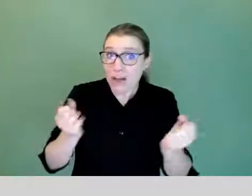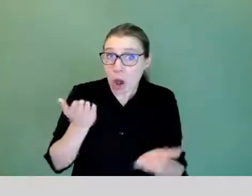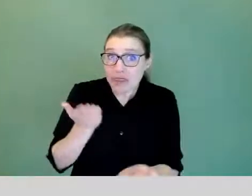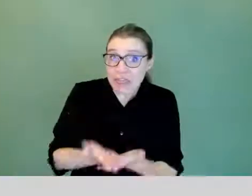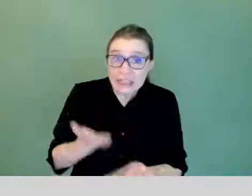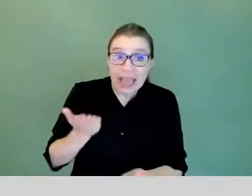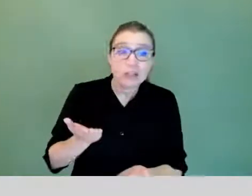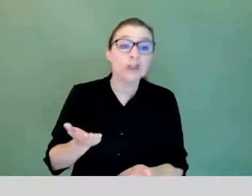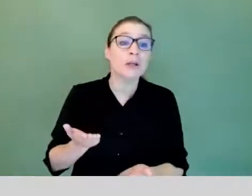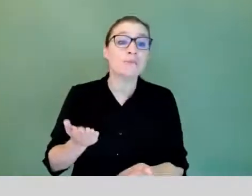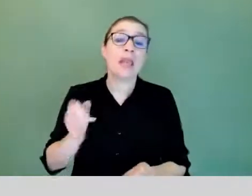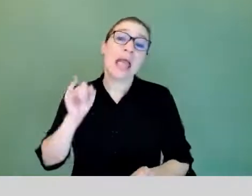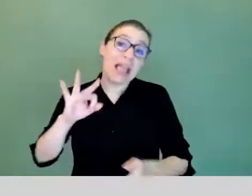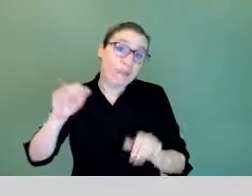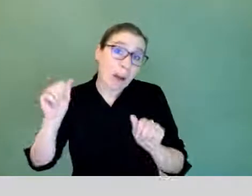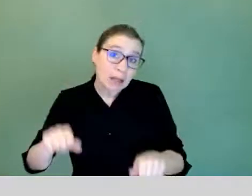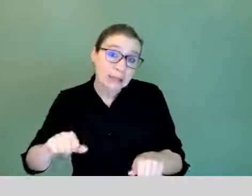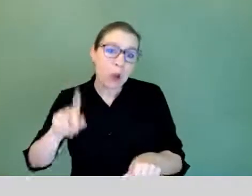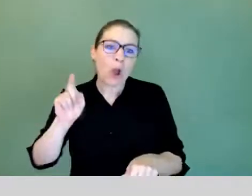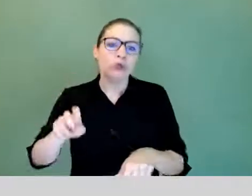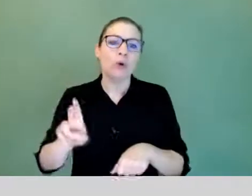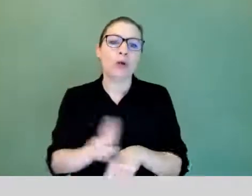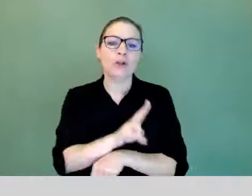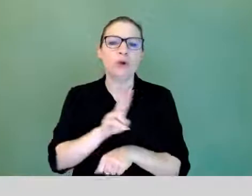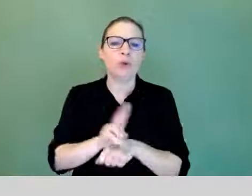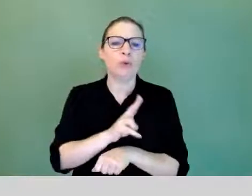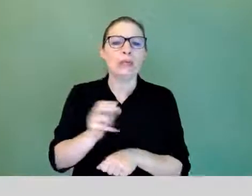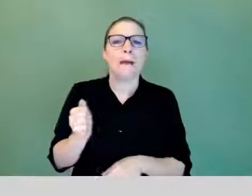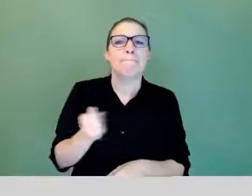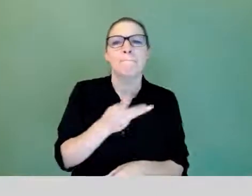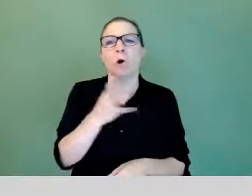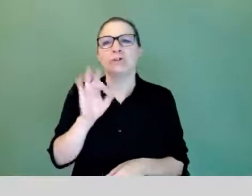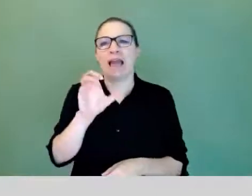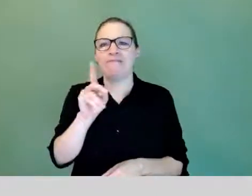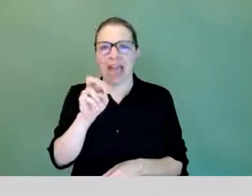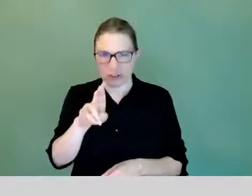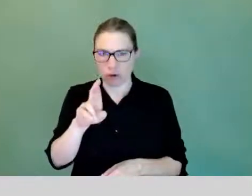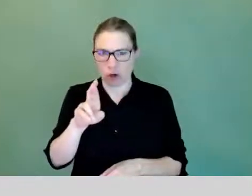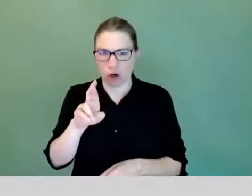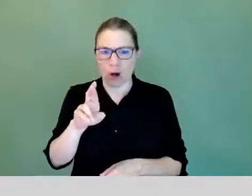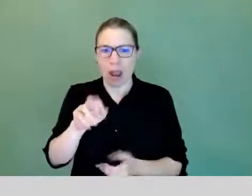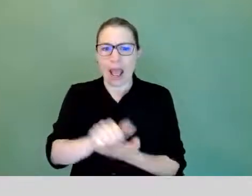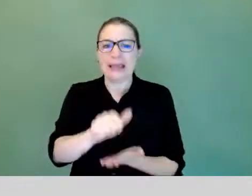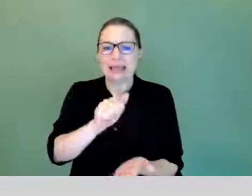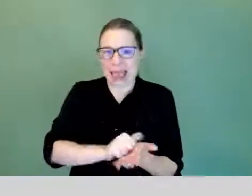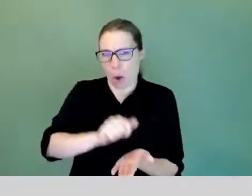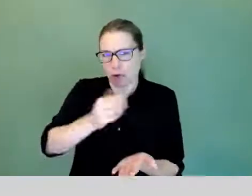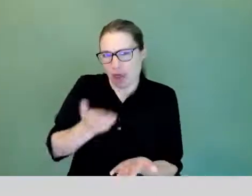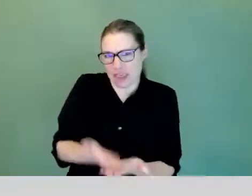are that wherever possible use multifactor authentication. Okay, so you can also go for two factor authentication,